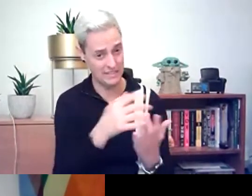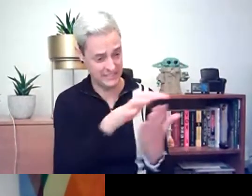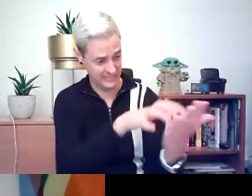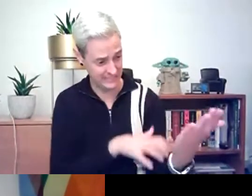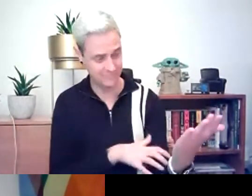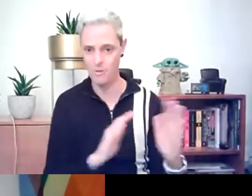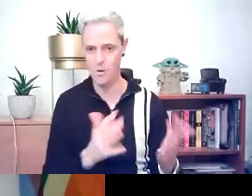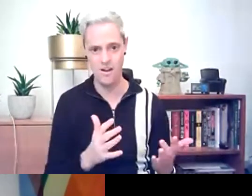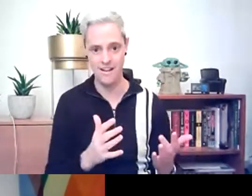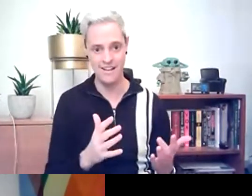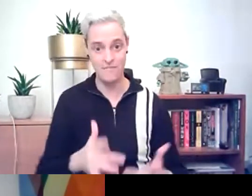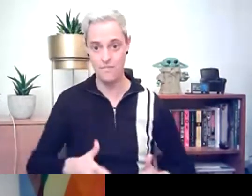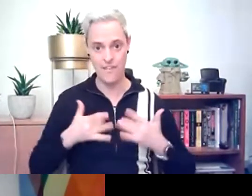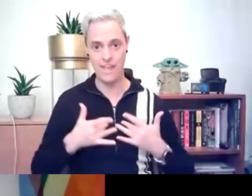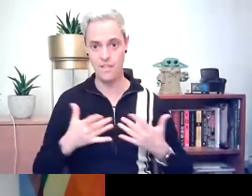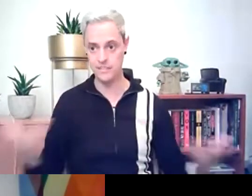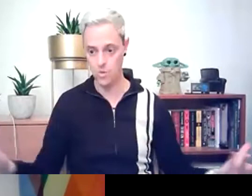feeling like this I'm glad that whoever asked has asked about it.